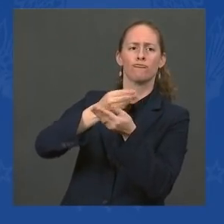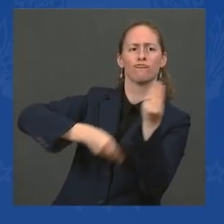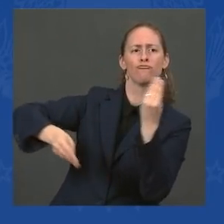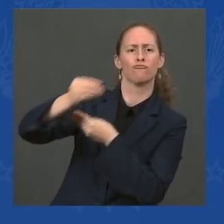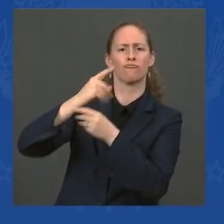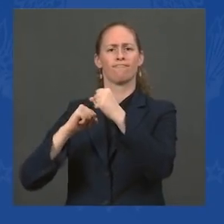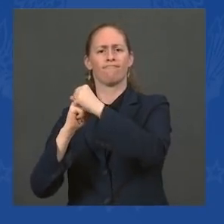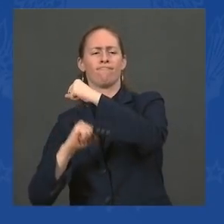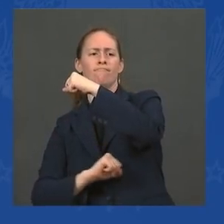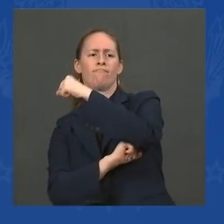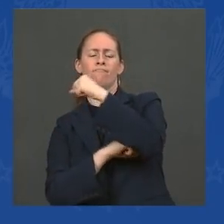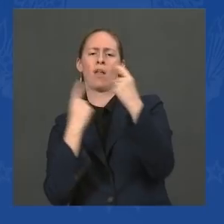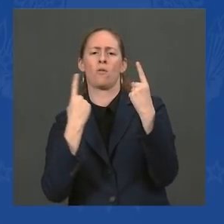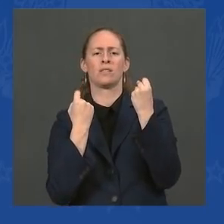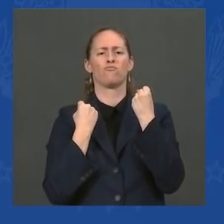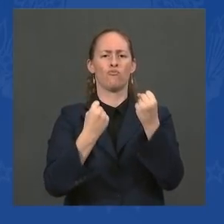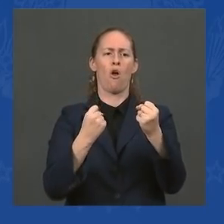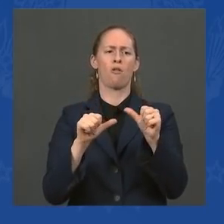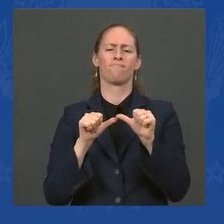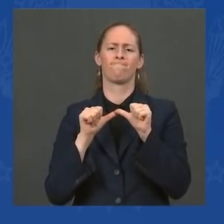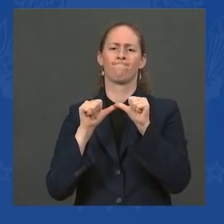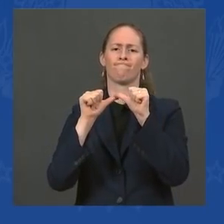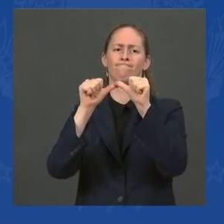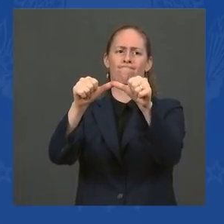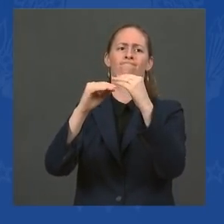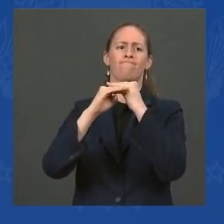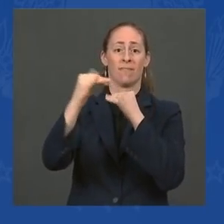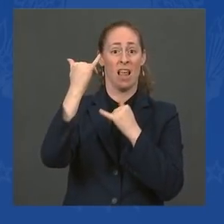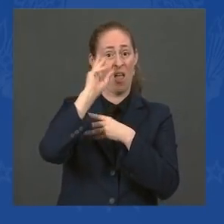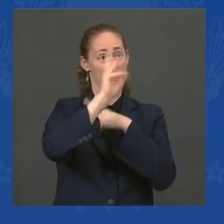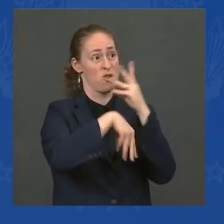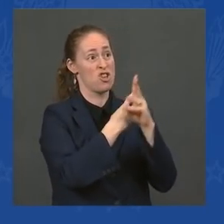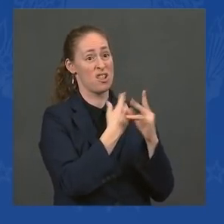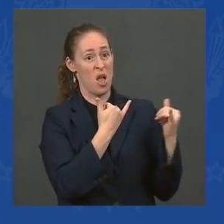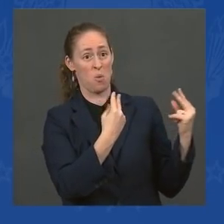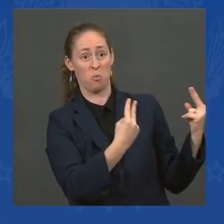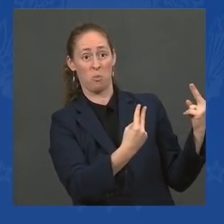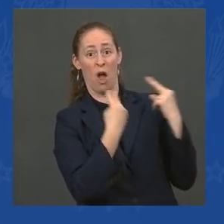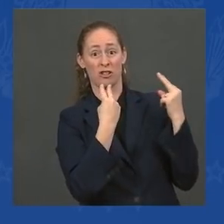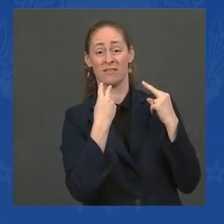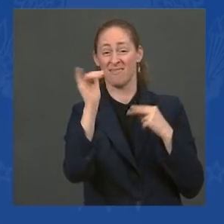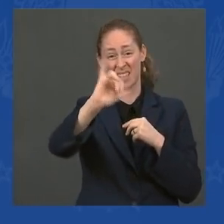we're being watched right now by our allies and, unfortunately, our enemies. Our credibility is absolutely essential.